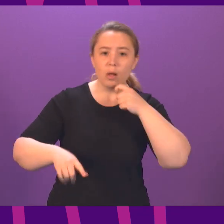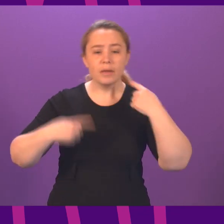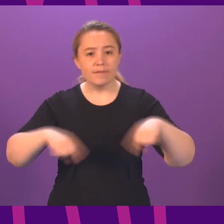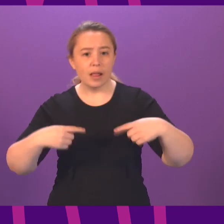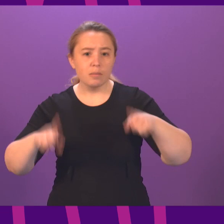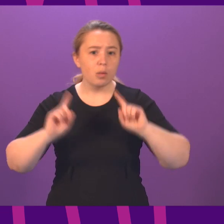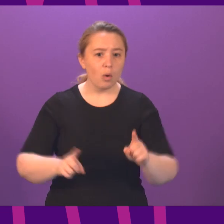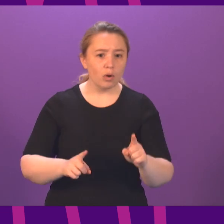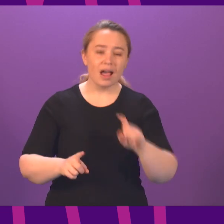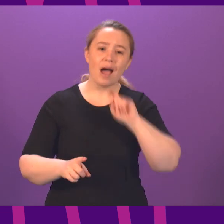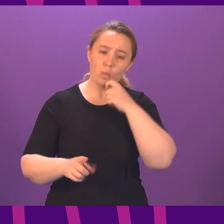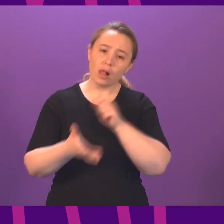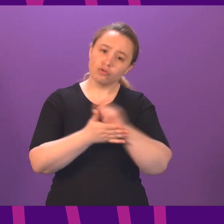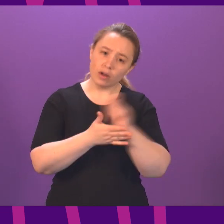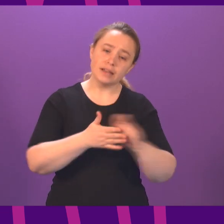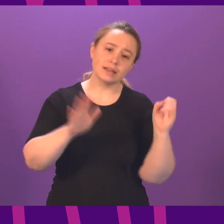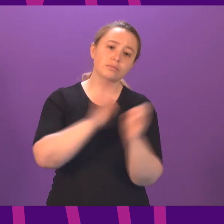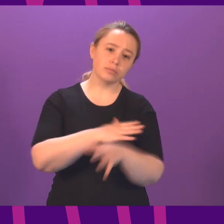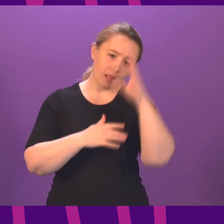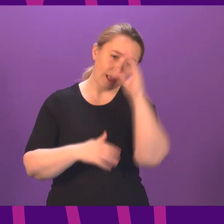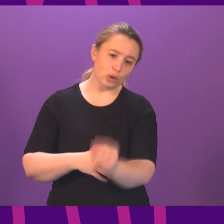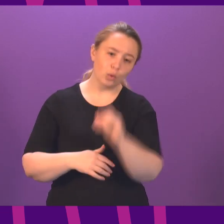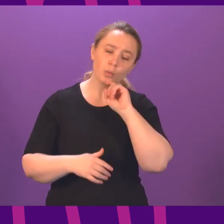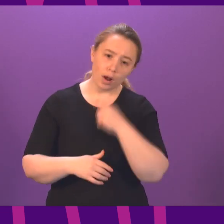sure that I write to the member with that information as soon as possible.